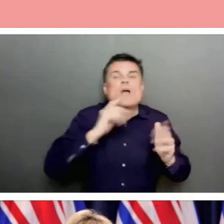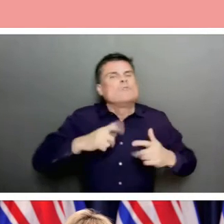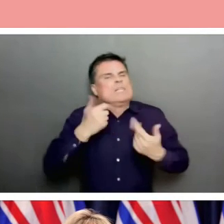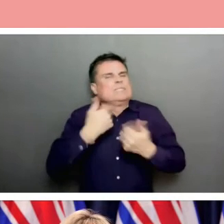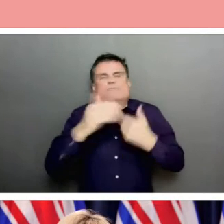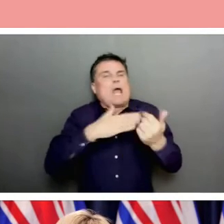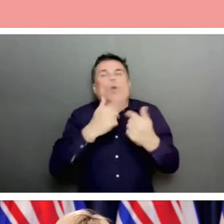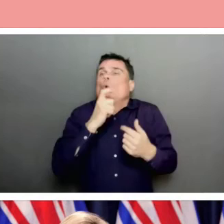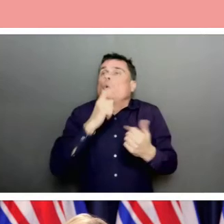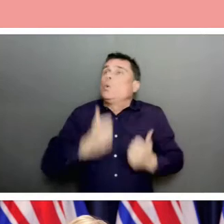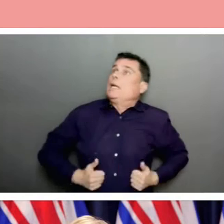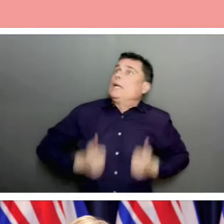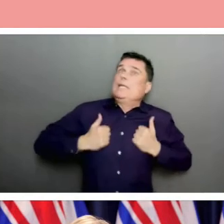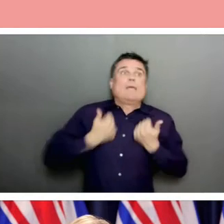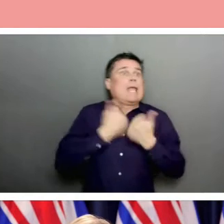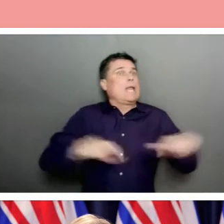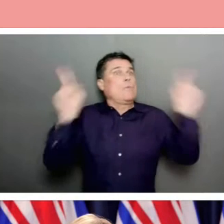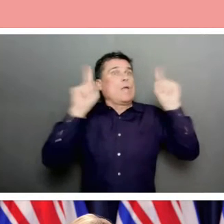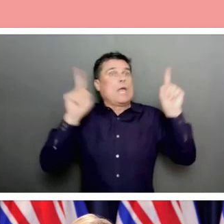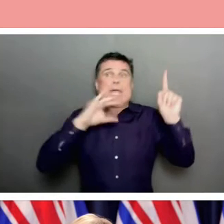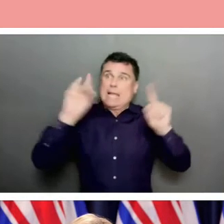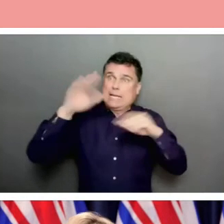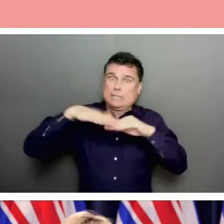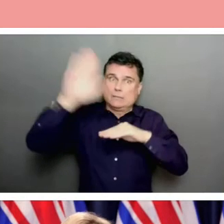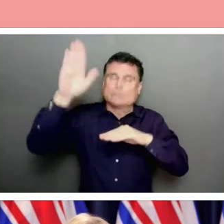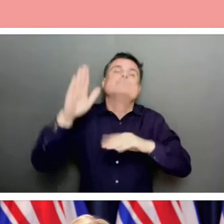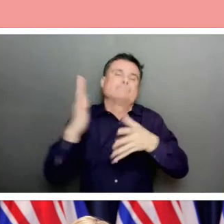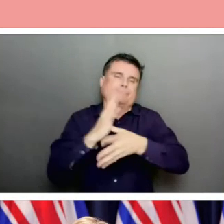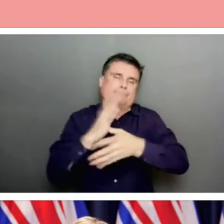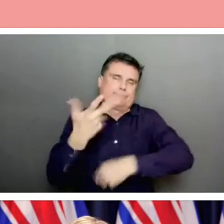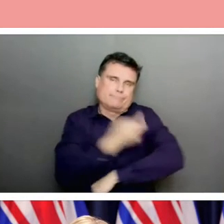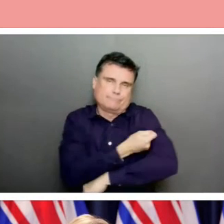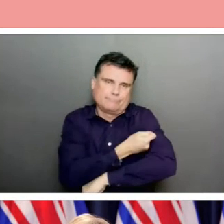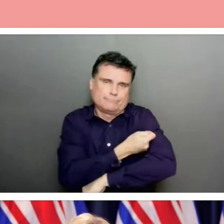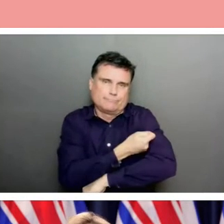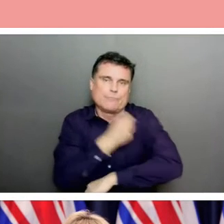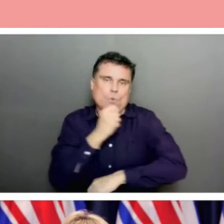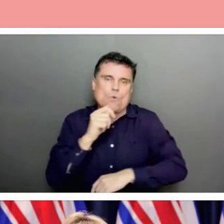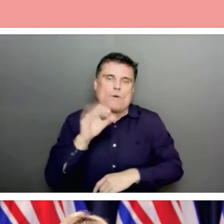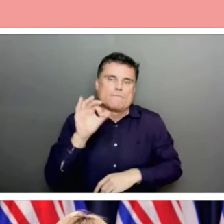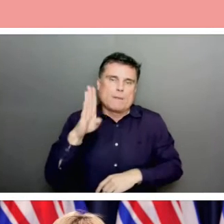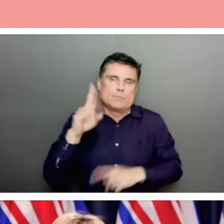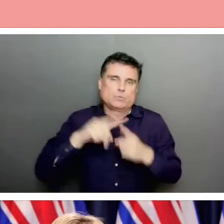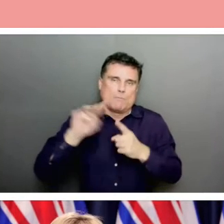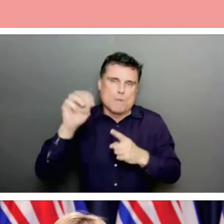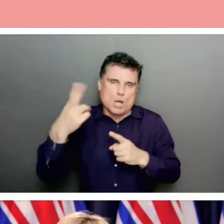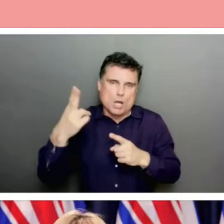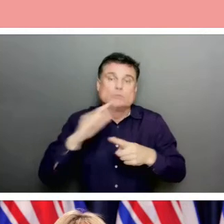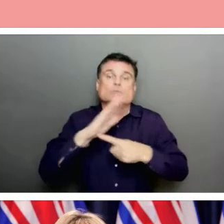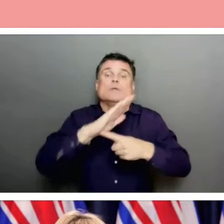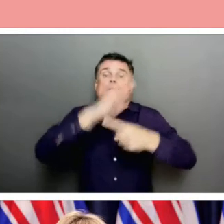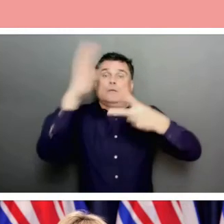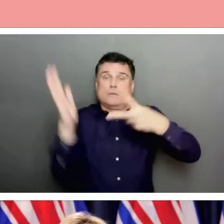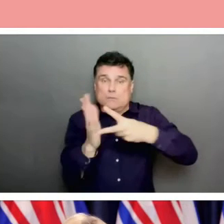People who receive long-term home support, the rest of the hospital staff that are